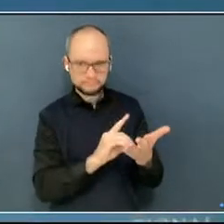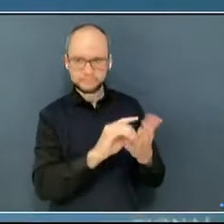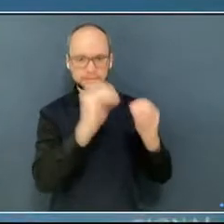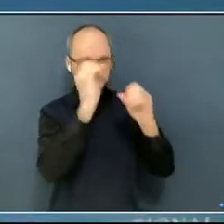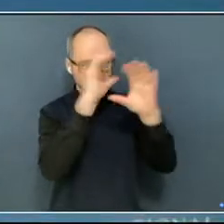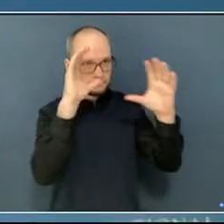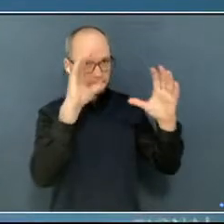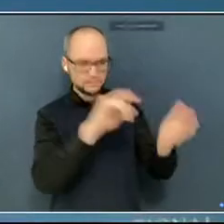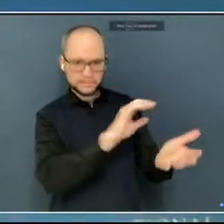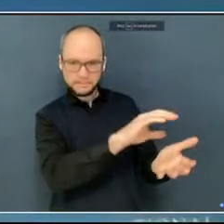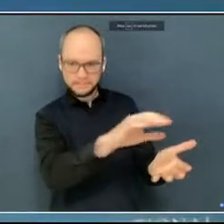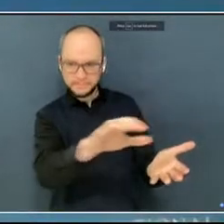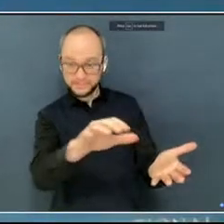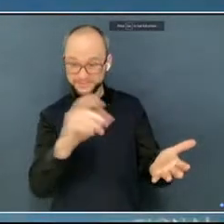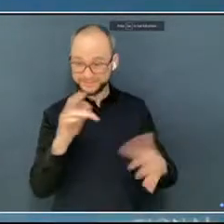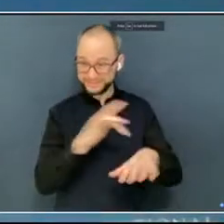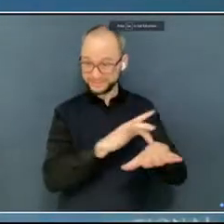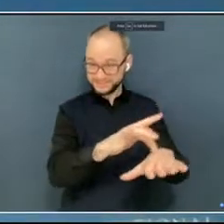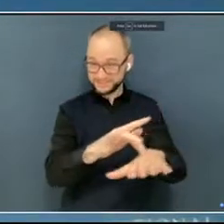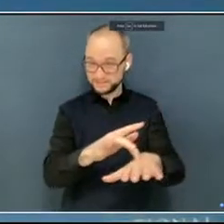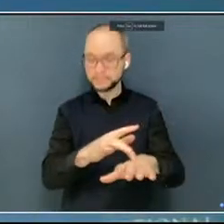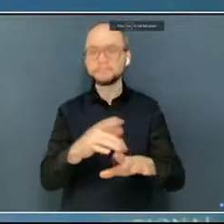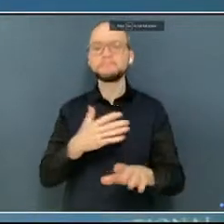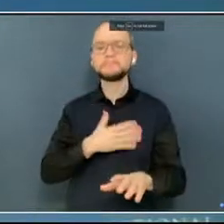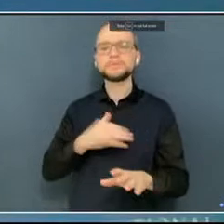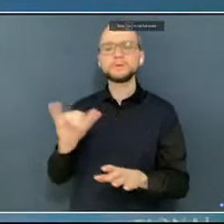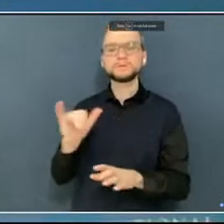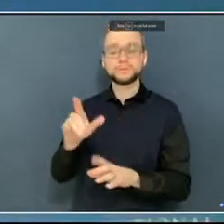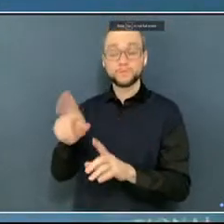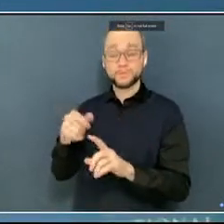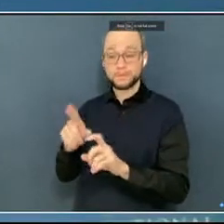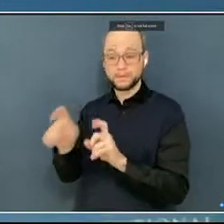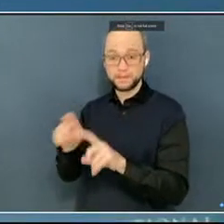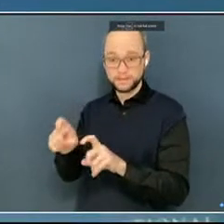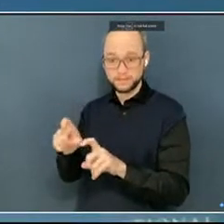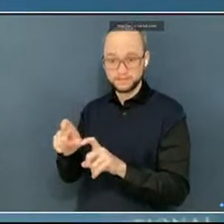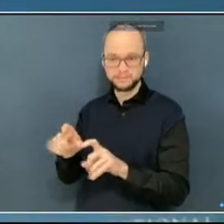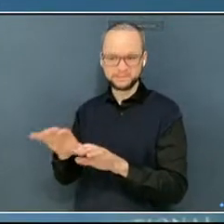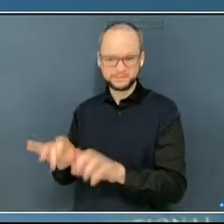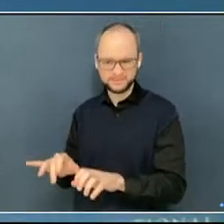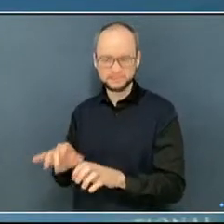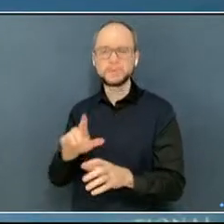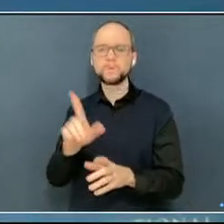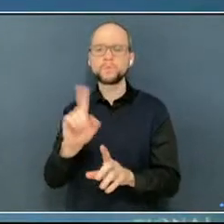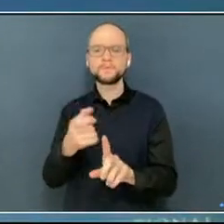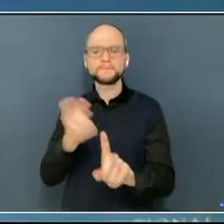This program is brought to you by the National Archives public programs and education team and